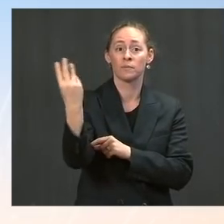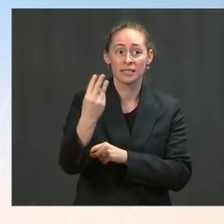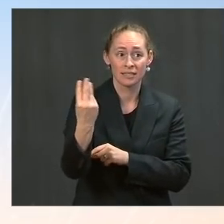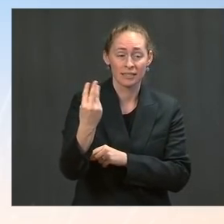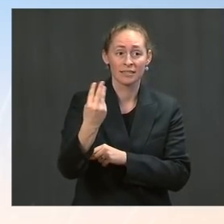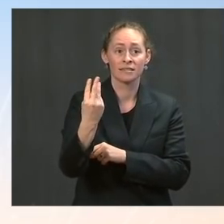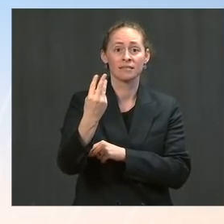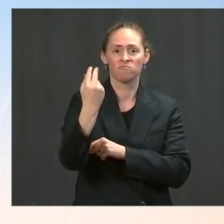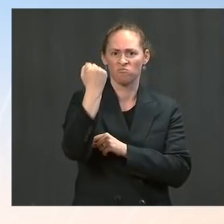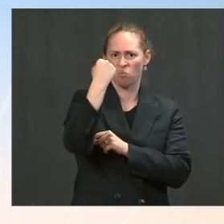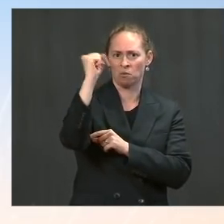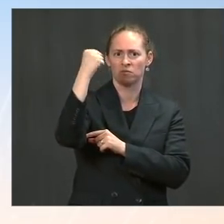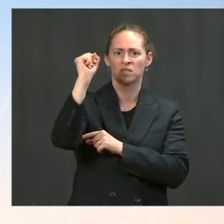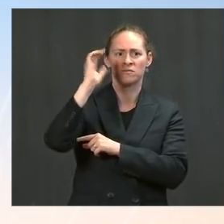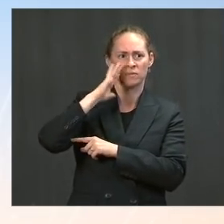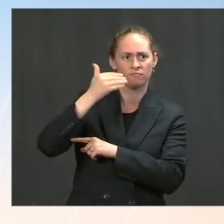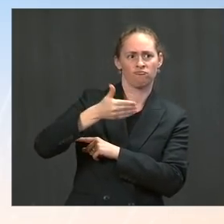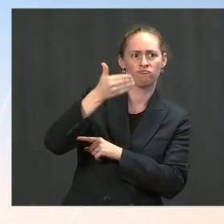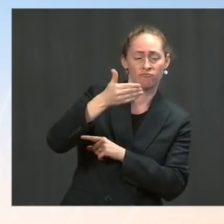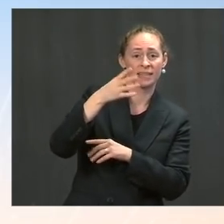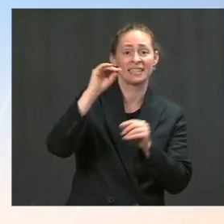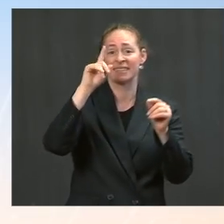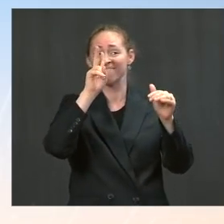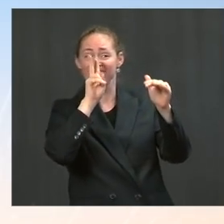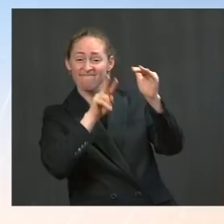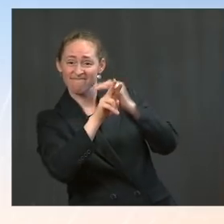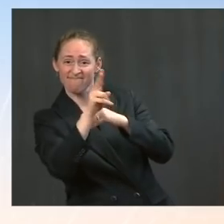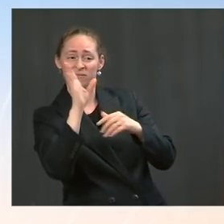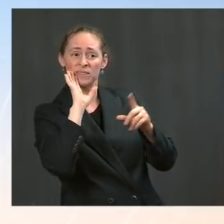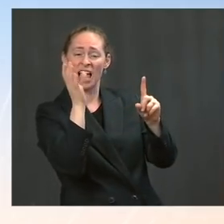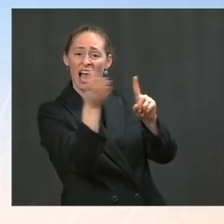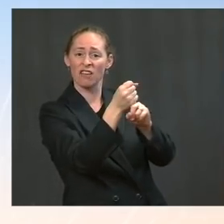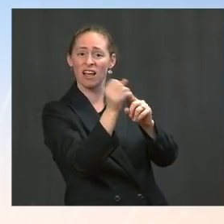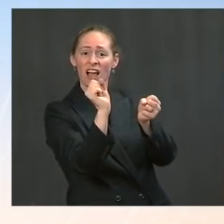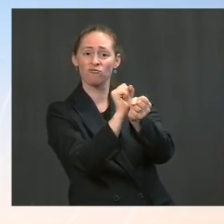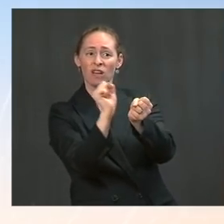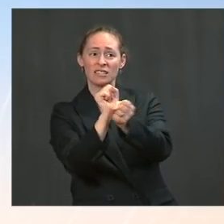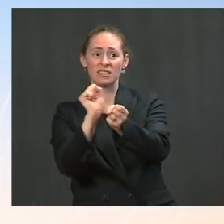to bring more attention to this. Does the White House support that civil disobedience for arrests?